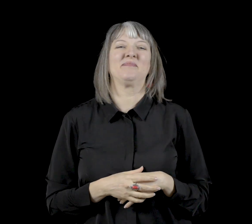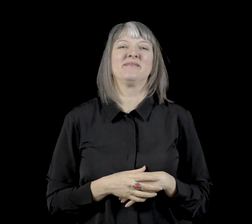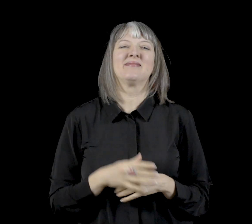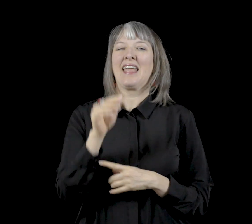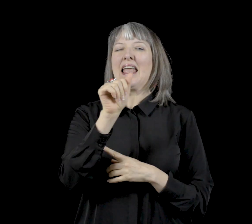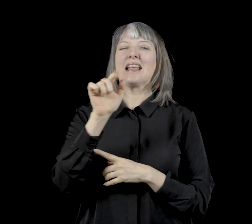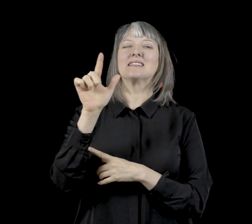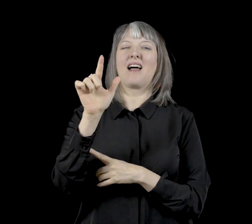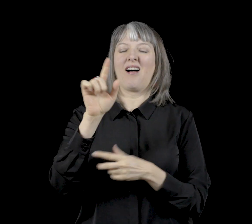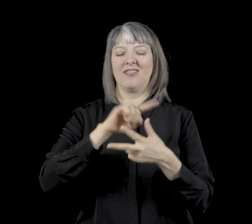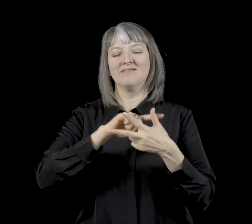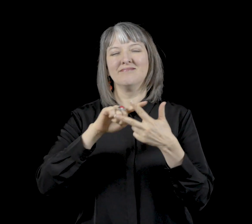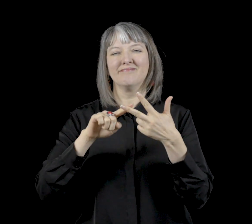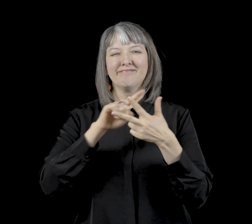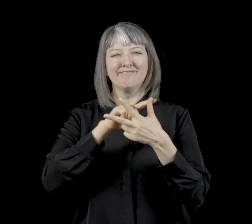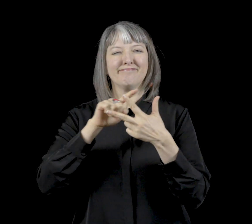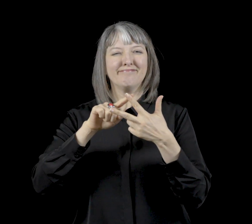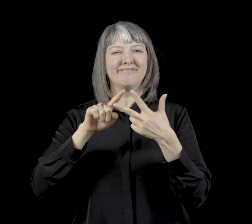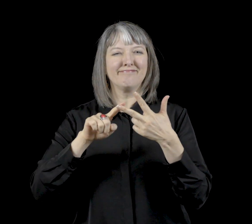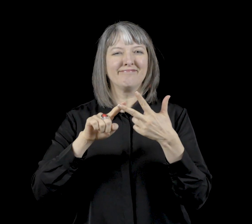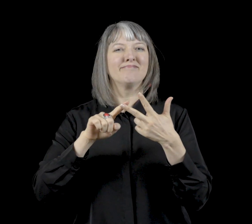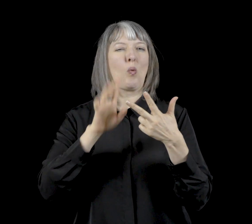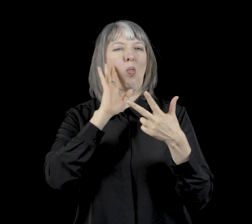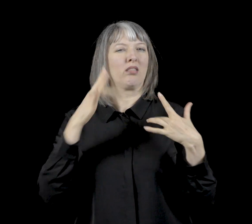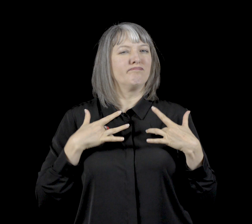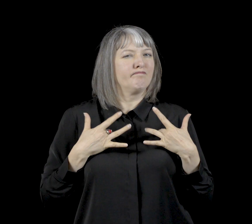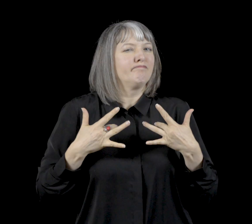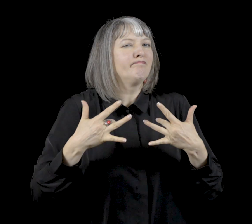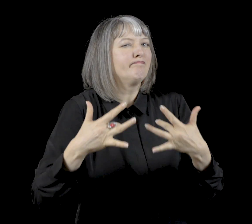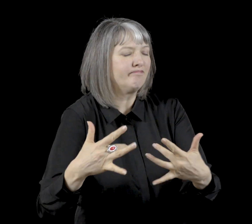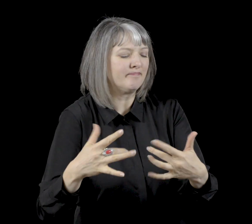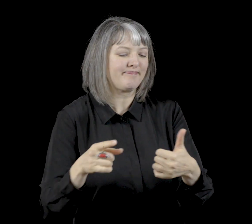In ASL you will notice three tendencies.